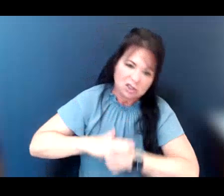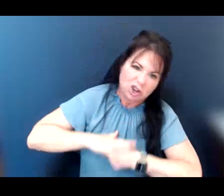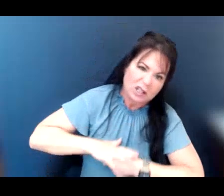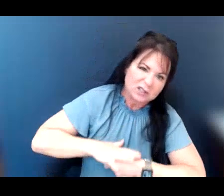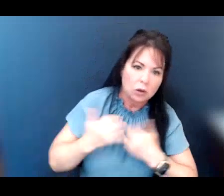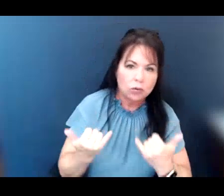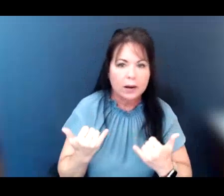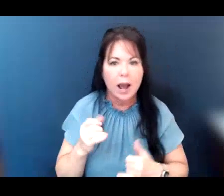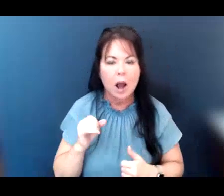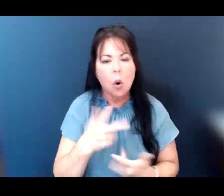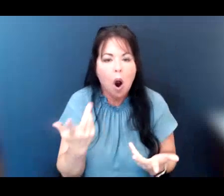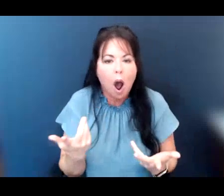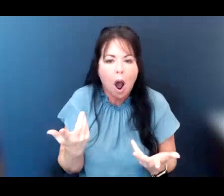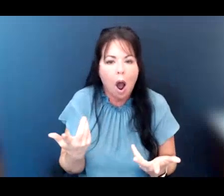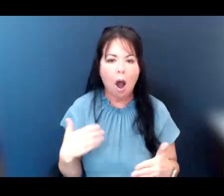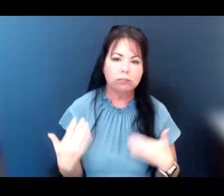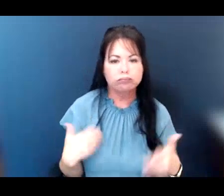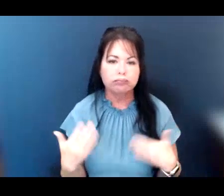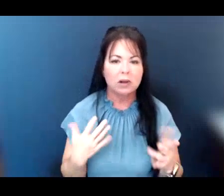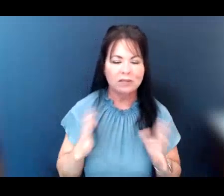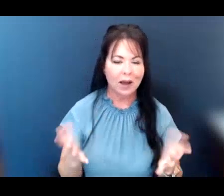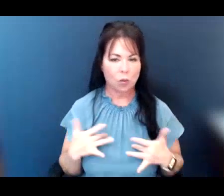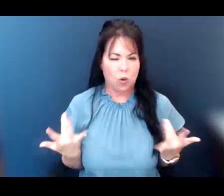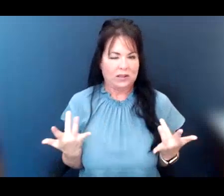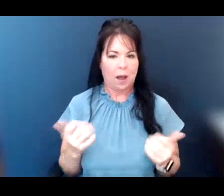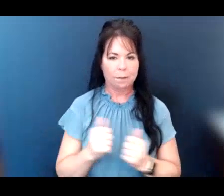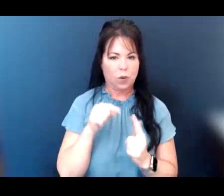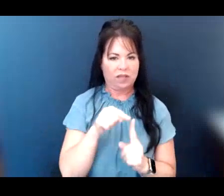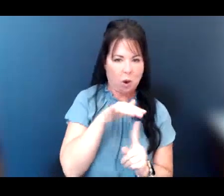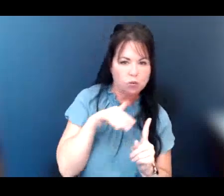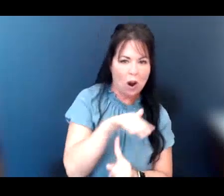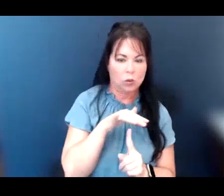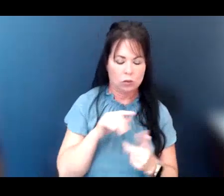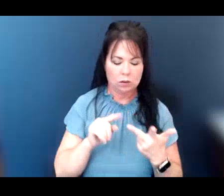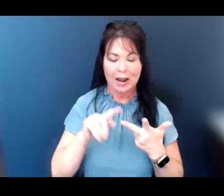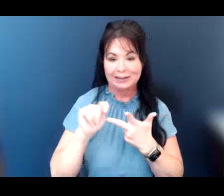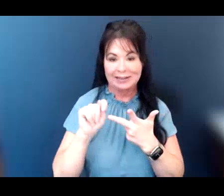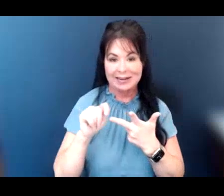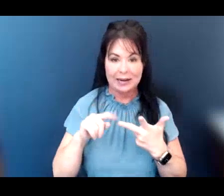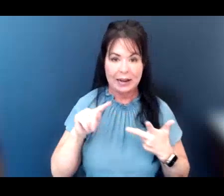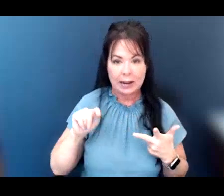So what's happening in the environment around them. Next, you want to look at the task that is trying to be completed.